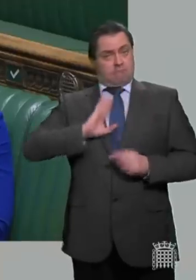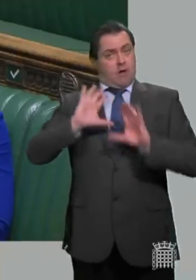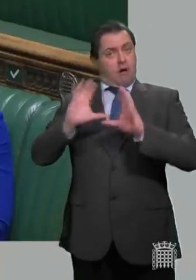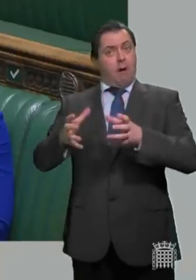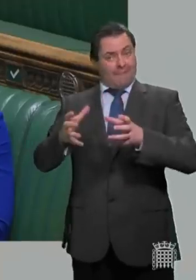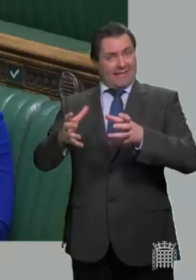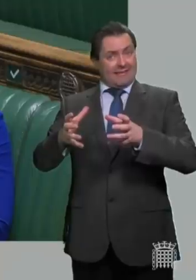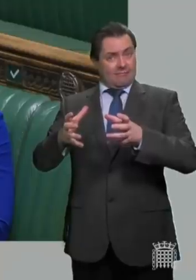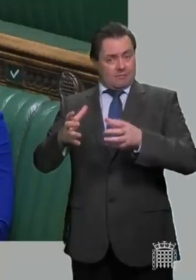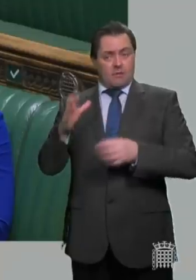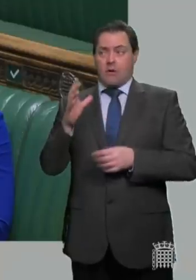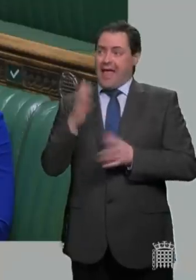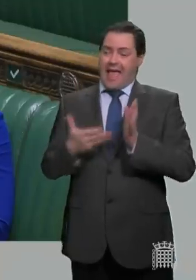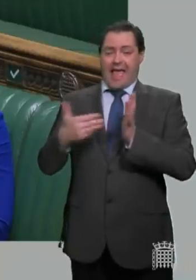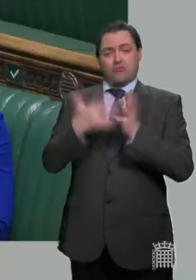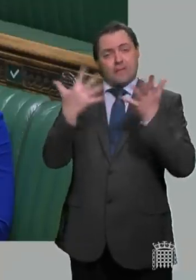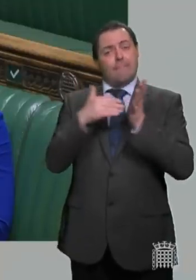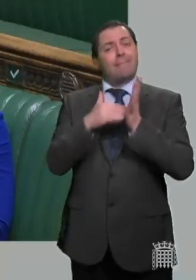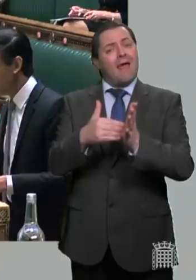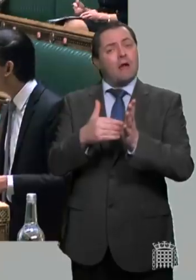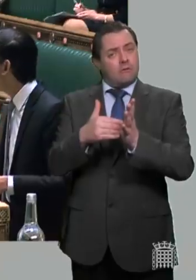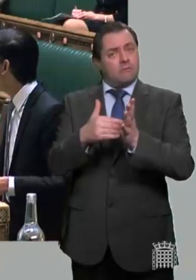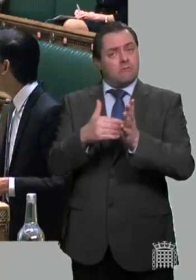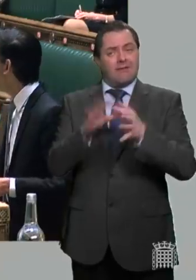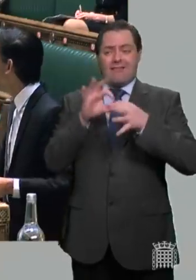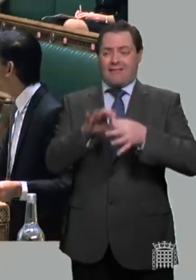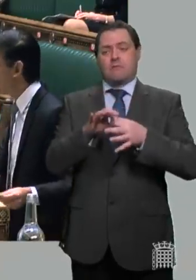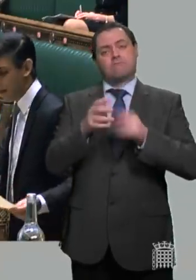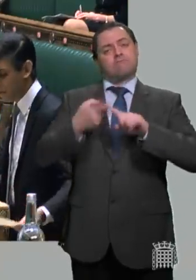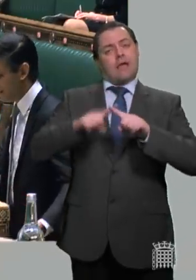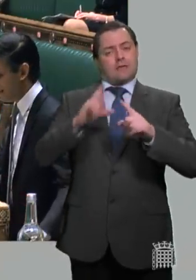I am providing an additional £10 million to support veterans with mental health needs.